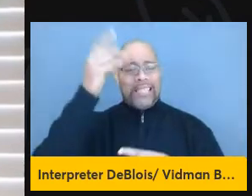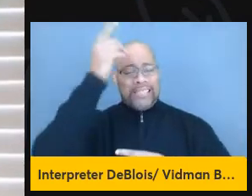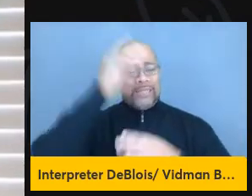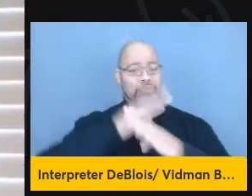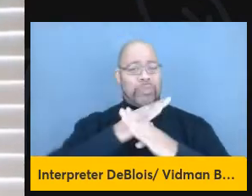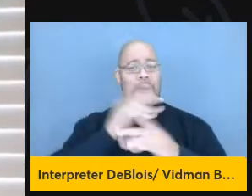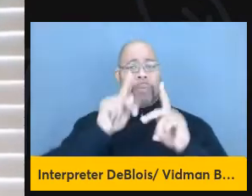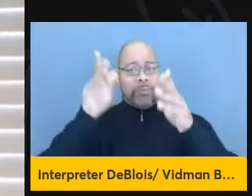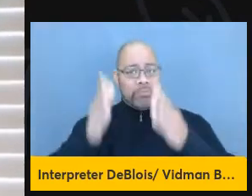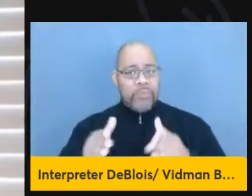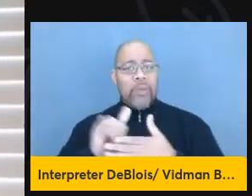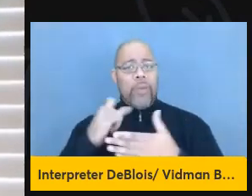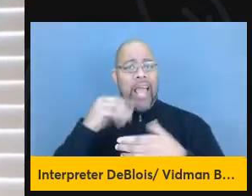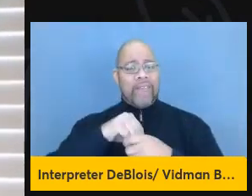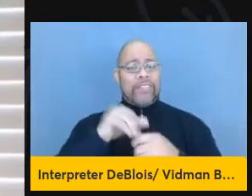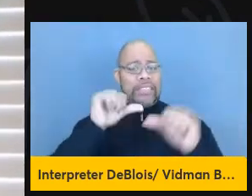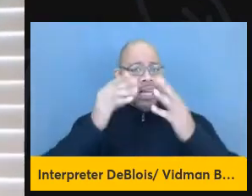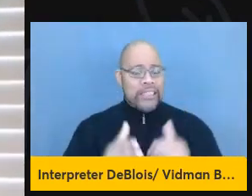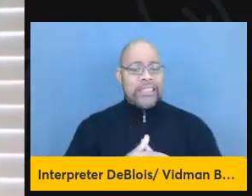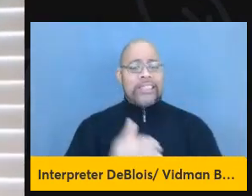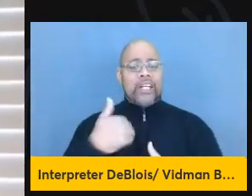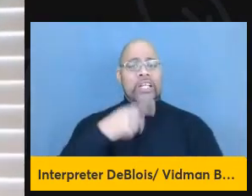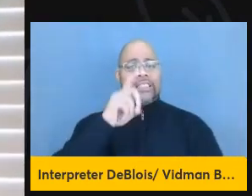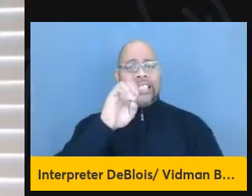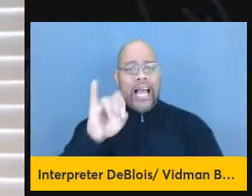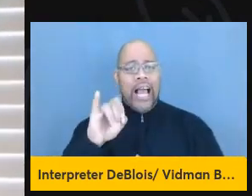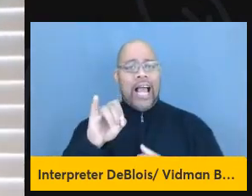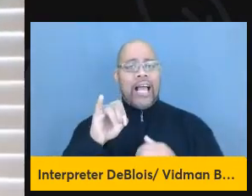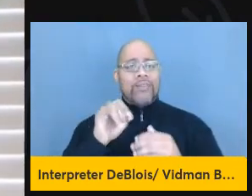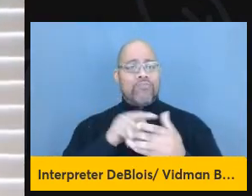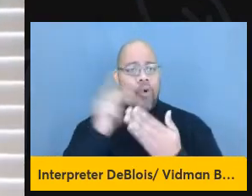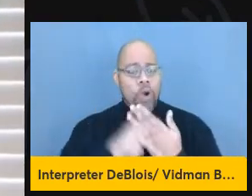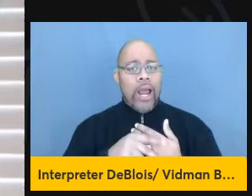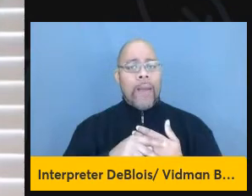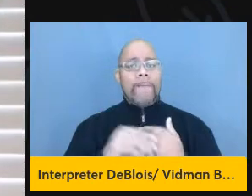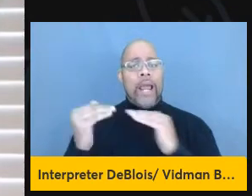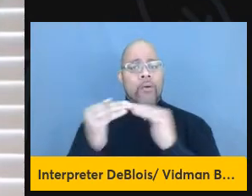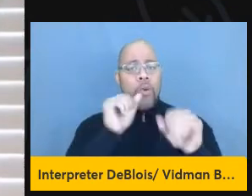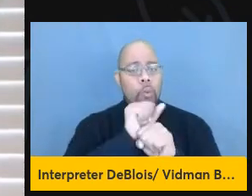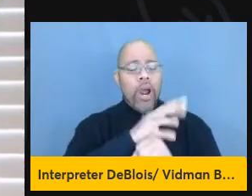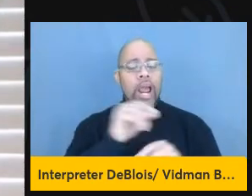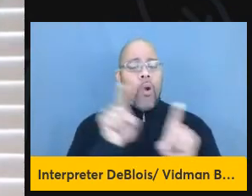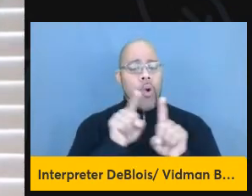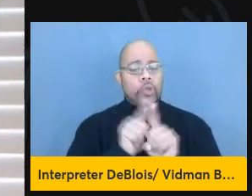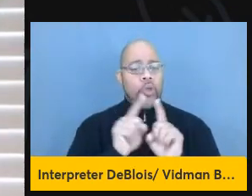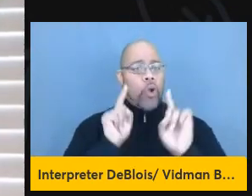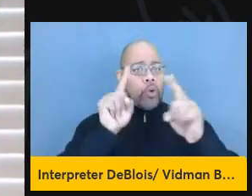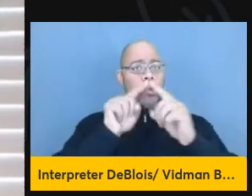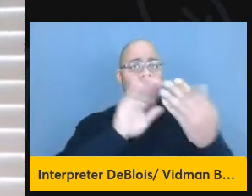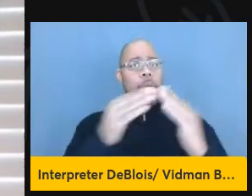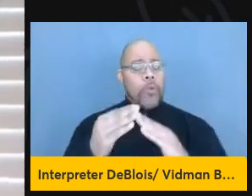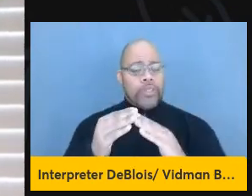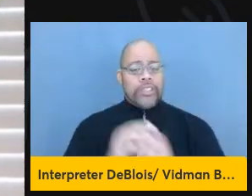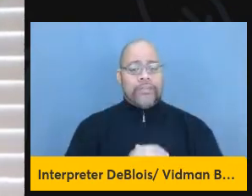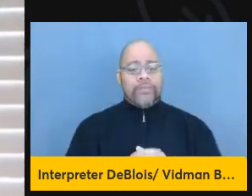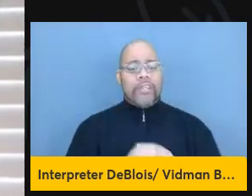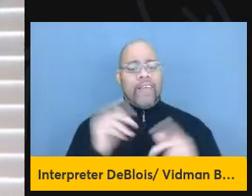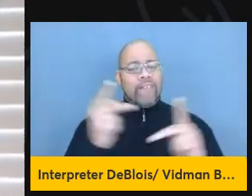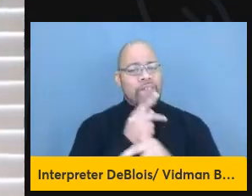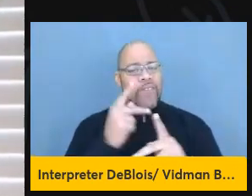our dei initiatives, our equity work and as well as going out into the community, and figuring out how we can bring our